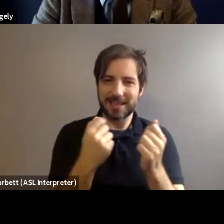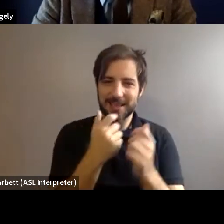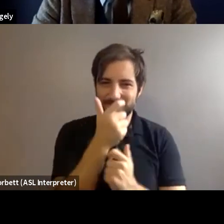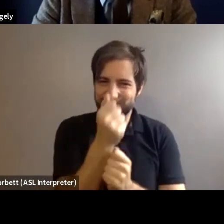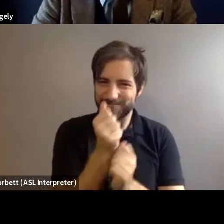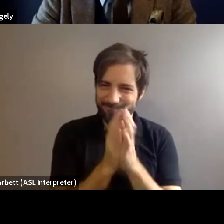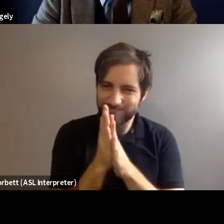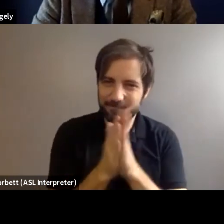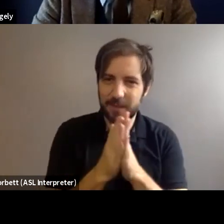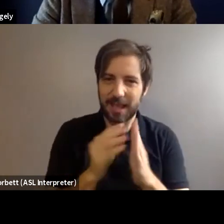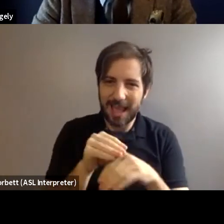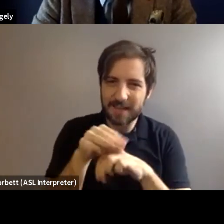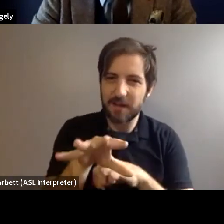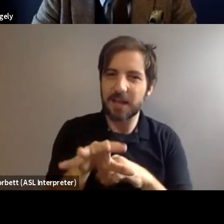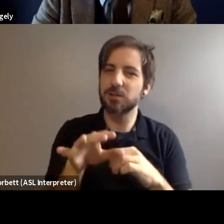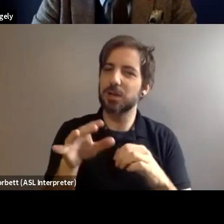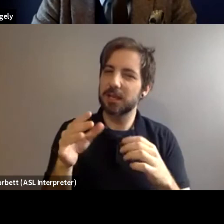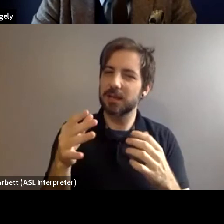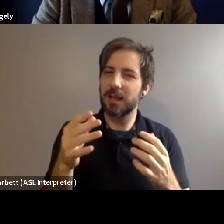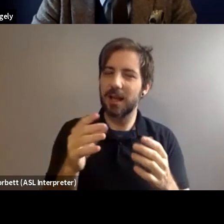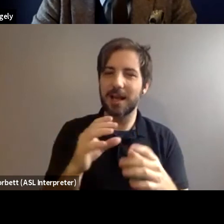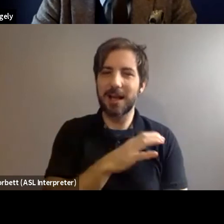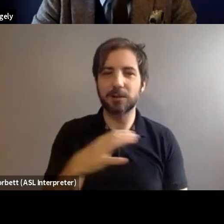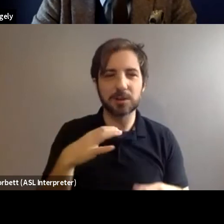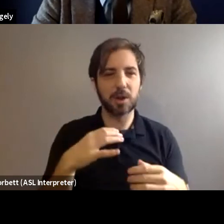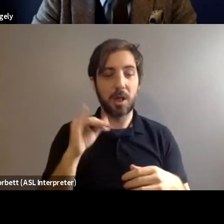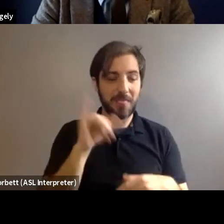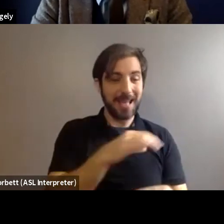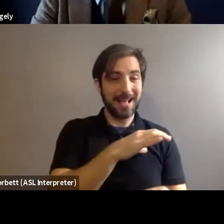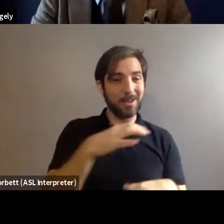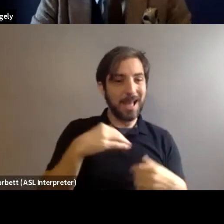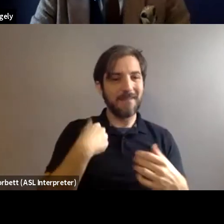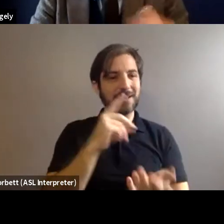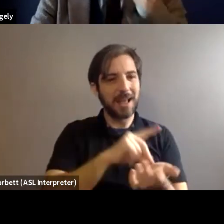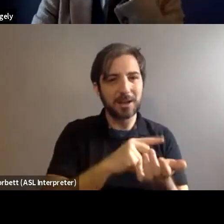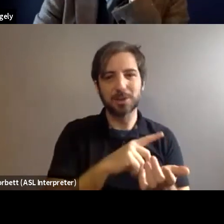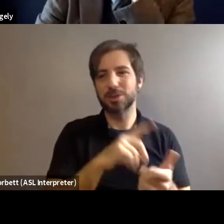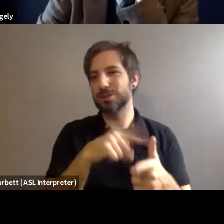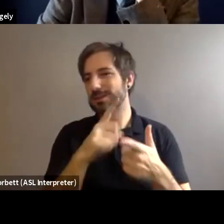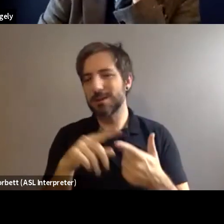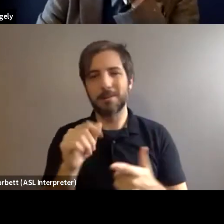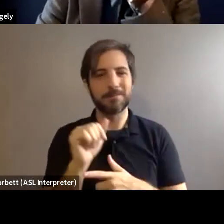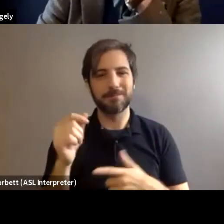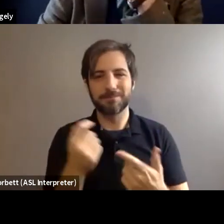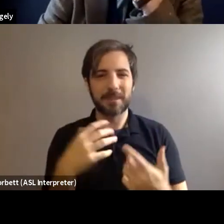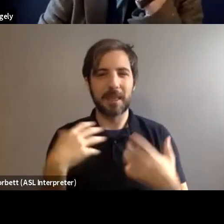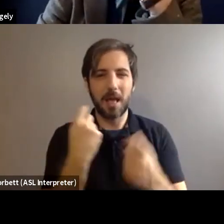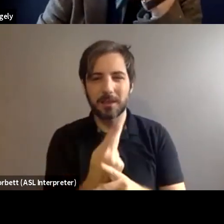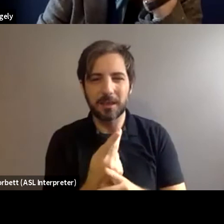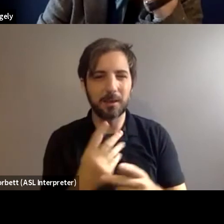there are you know doctors practitioners a lot of folks on that committee sarah sims